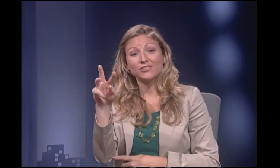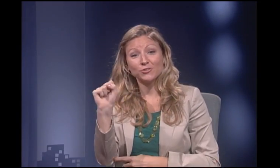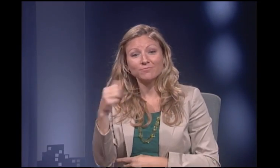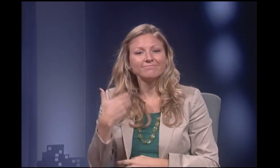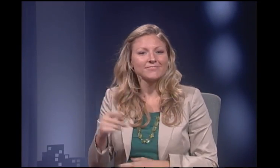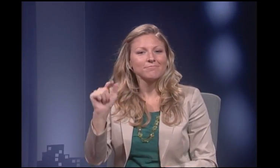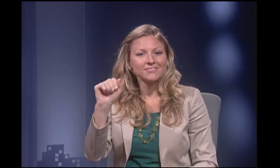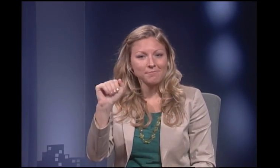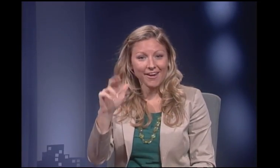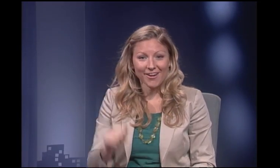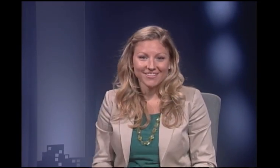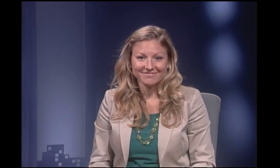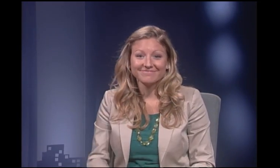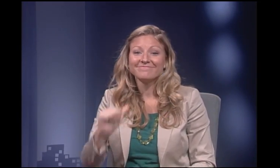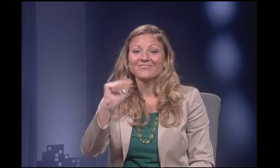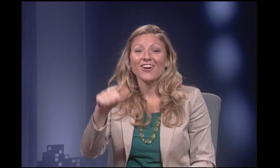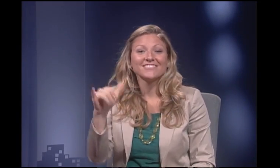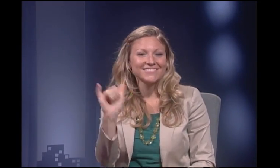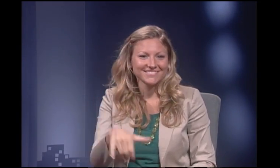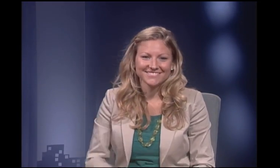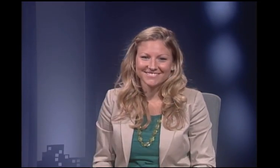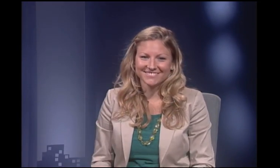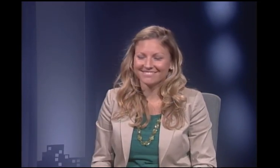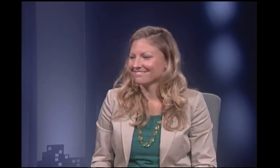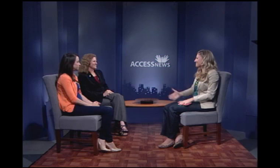For ACCESS News, I'm Tamara and that's Austin.